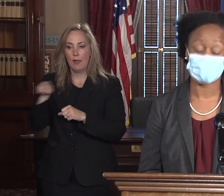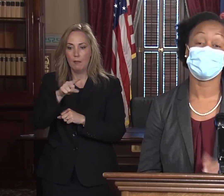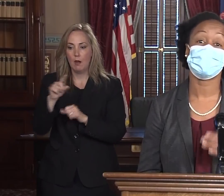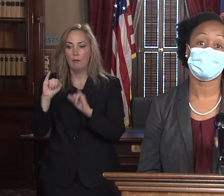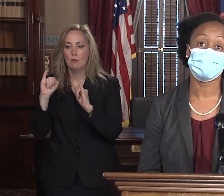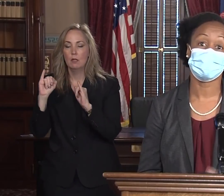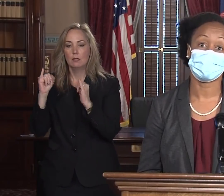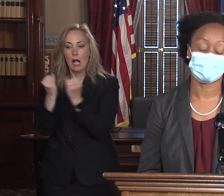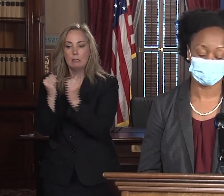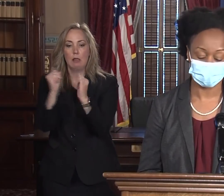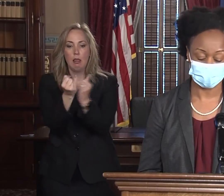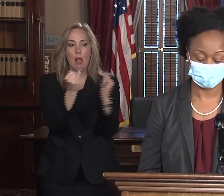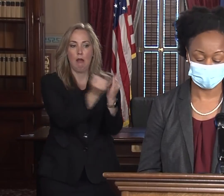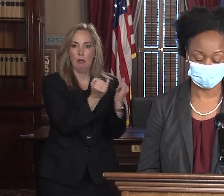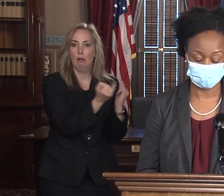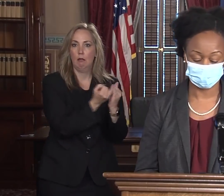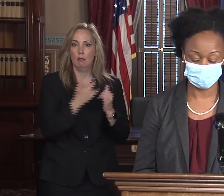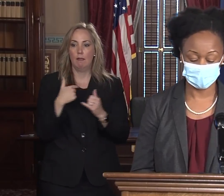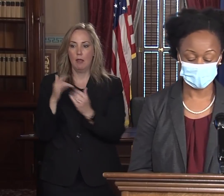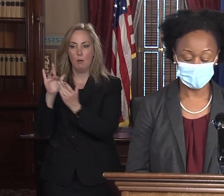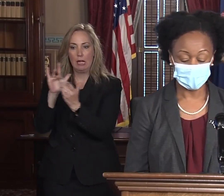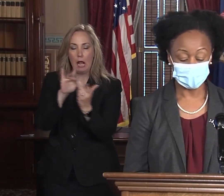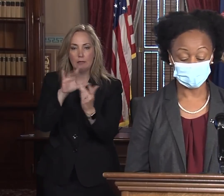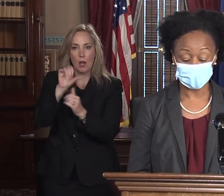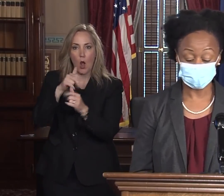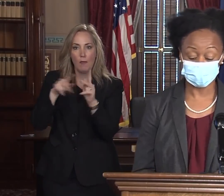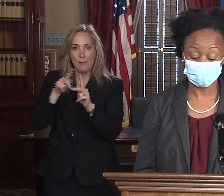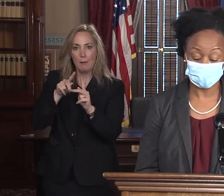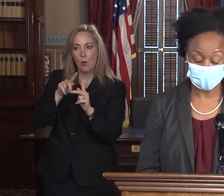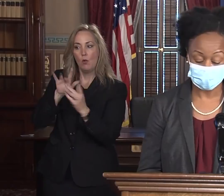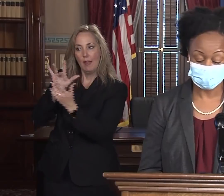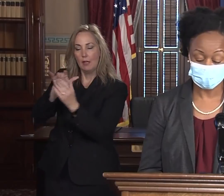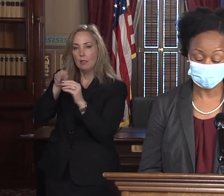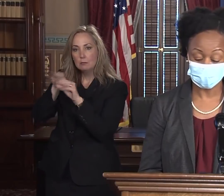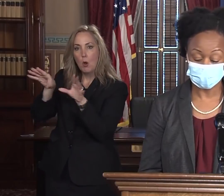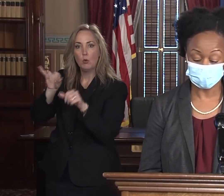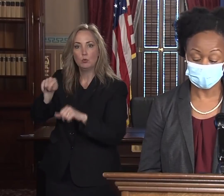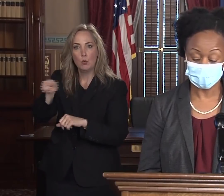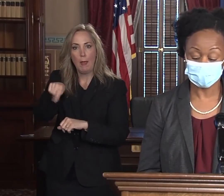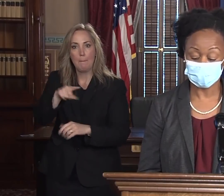WE MUST QUICKLY IDENTIFY POSITIVE CASES, MAKE SURE THEY ARE ISOLATING, REACH OUT TO